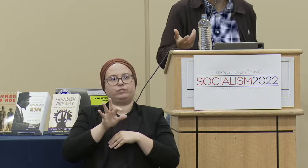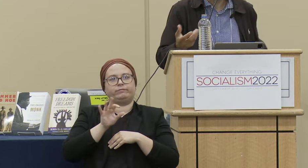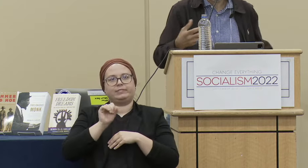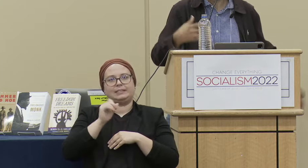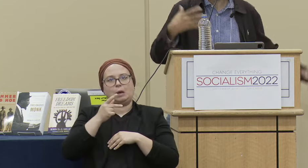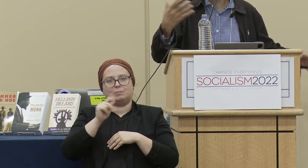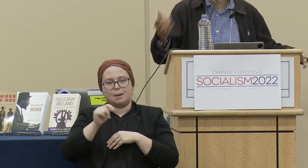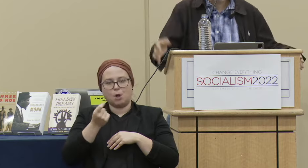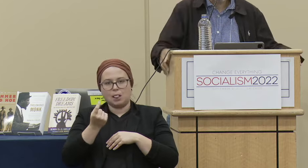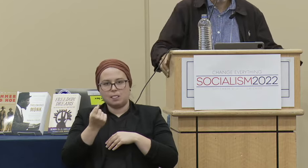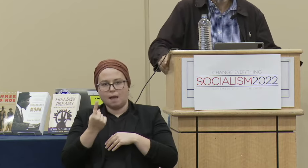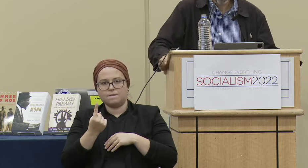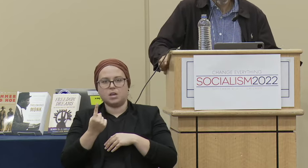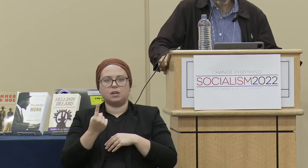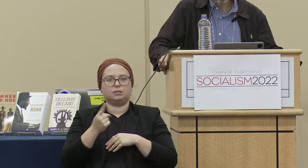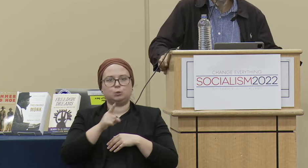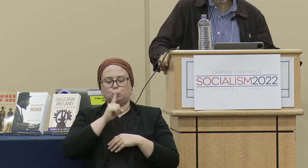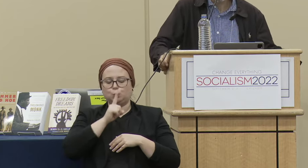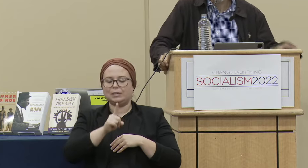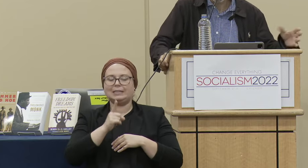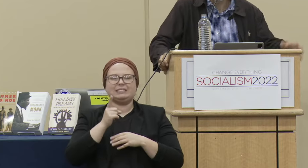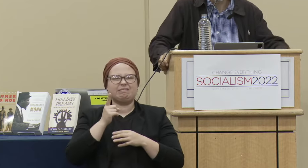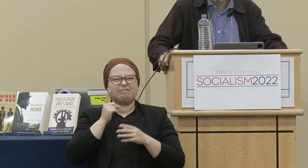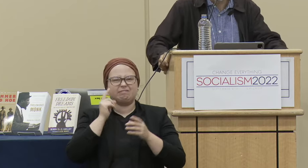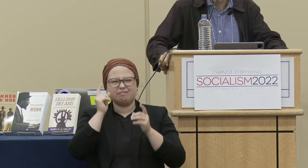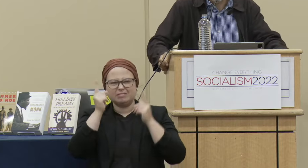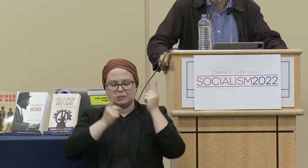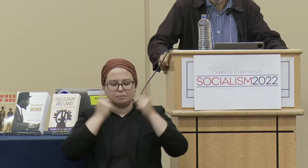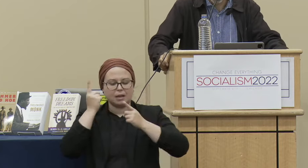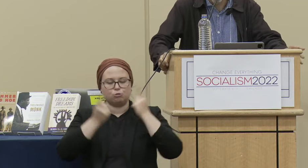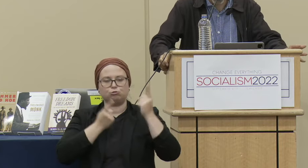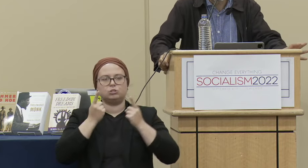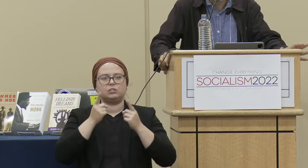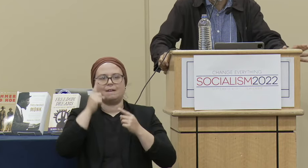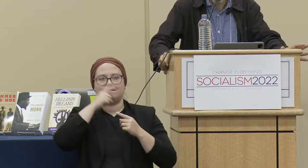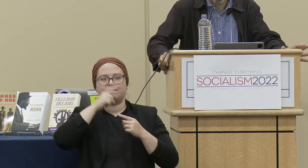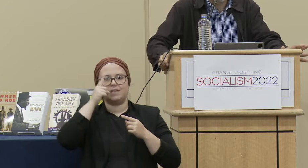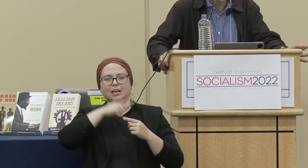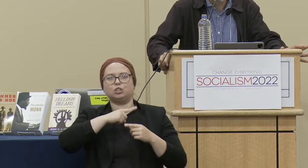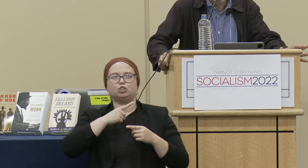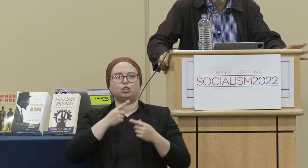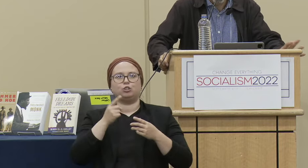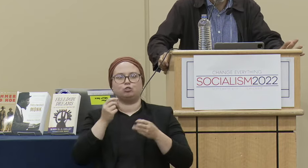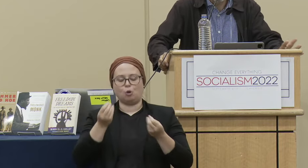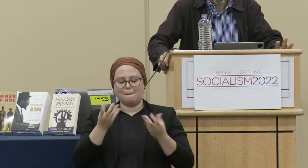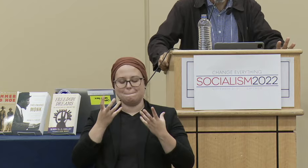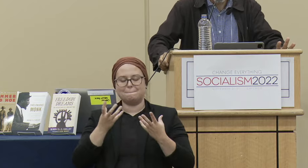wake of 9/11 . And there was this wild piece of specters of